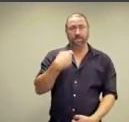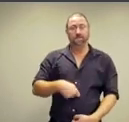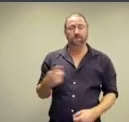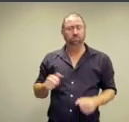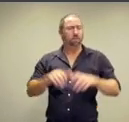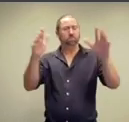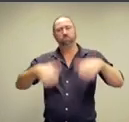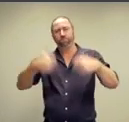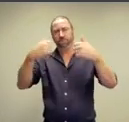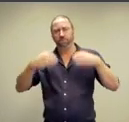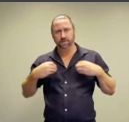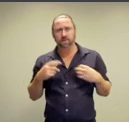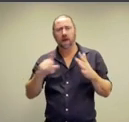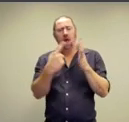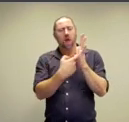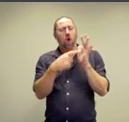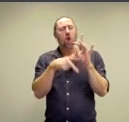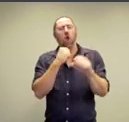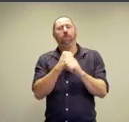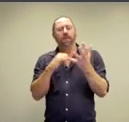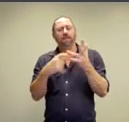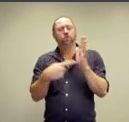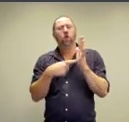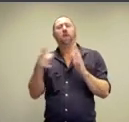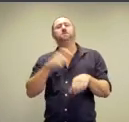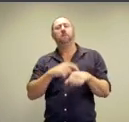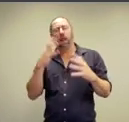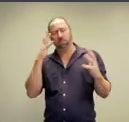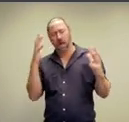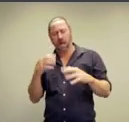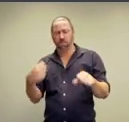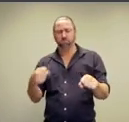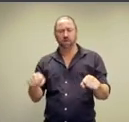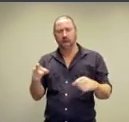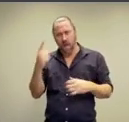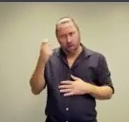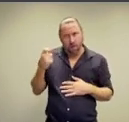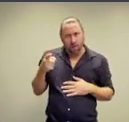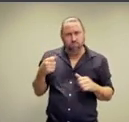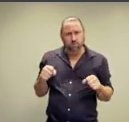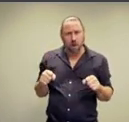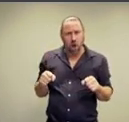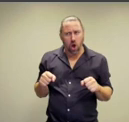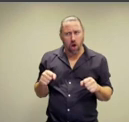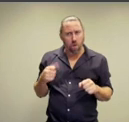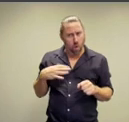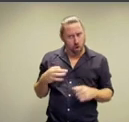additionally Irving Scott, one of the brothers was fascinated by motorcycles, he began producing jackets for bikers